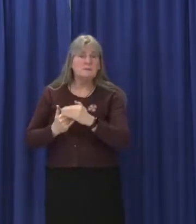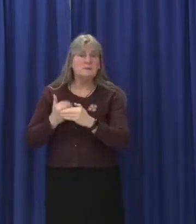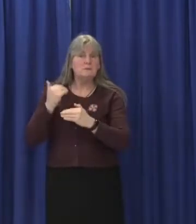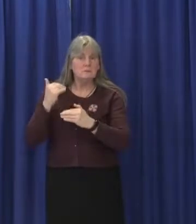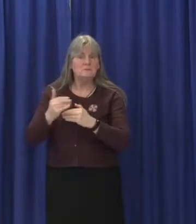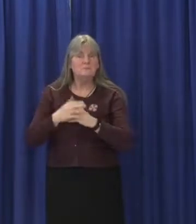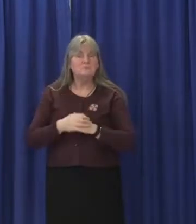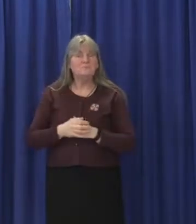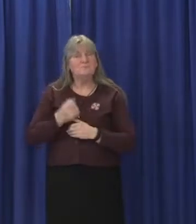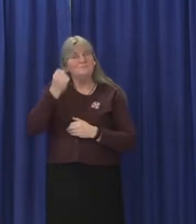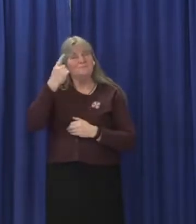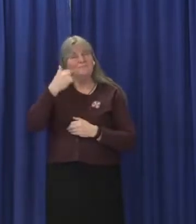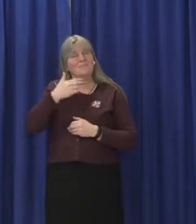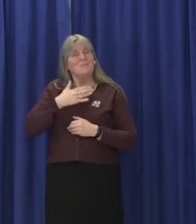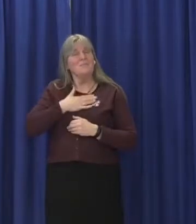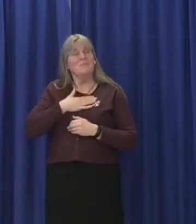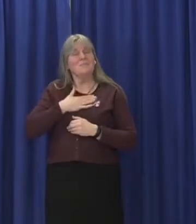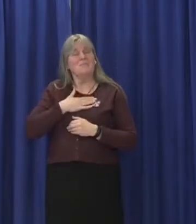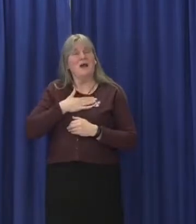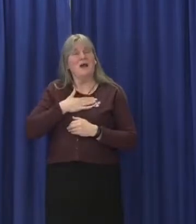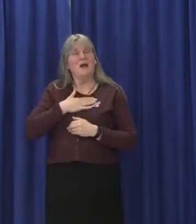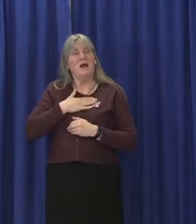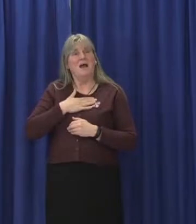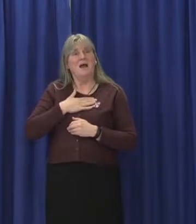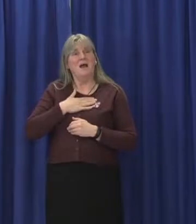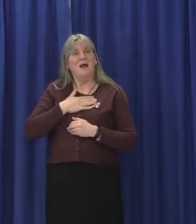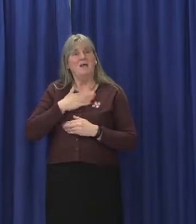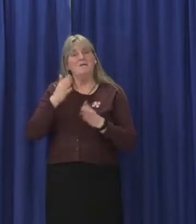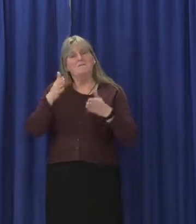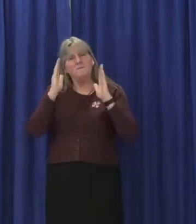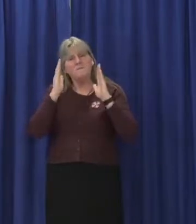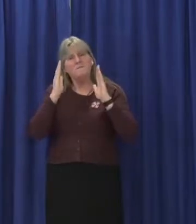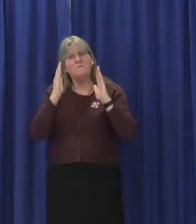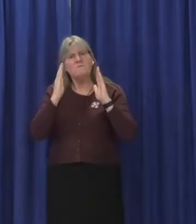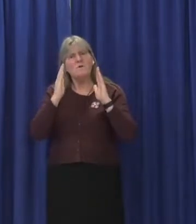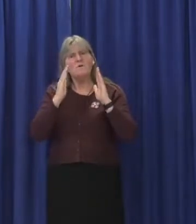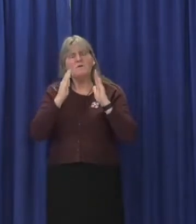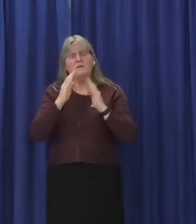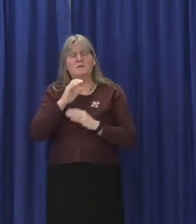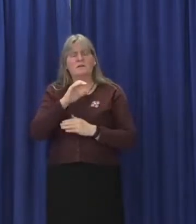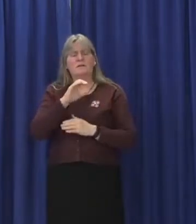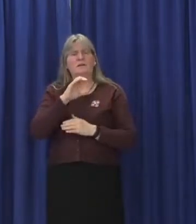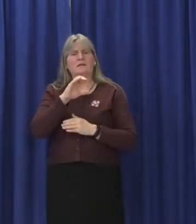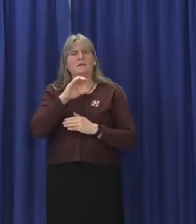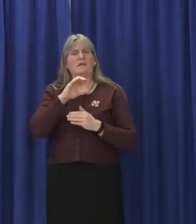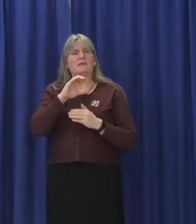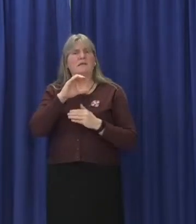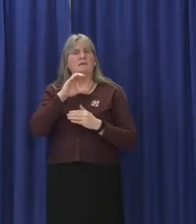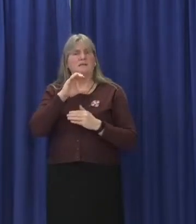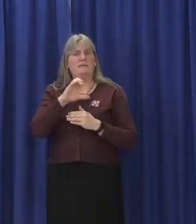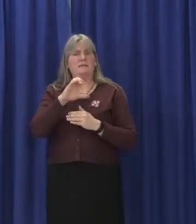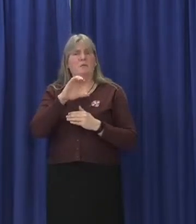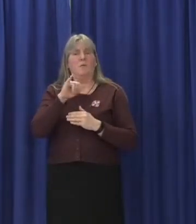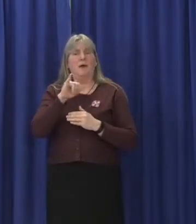But again, my comments have been about Yukon-- the Communicable Disease Centre. From the get go. they have been